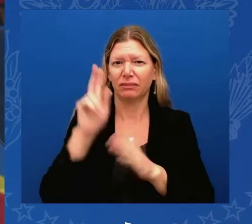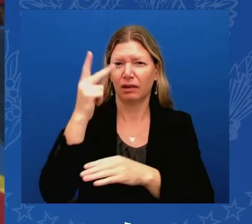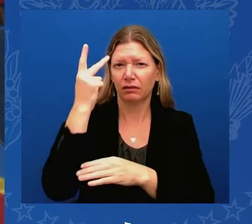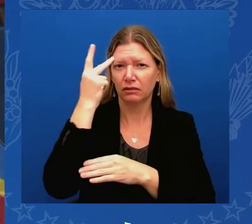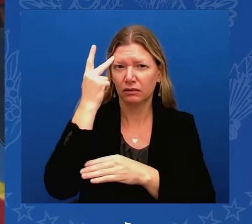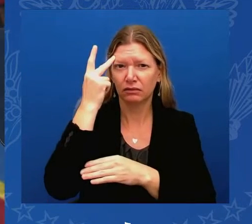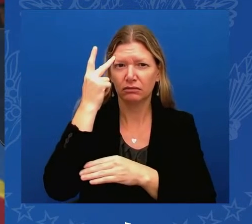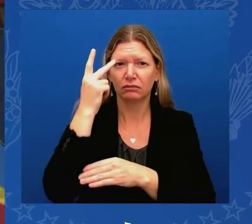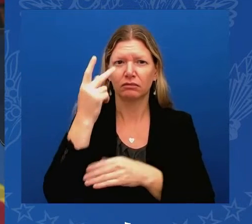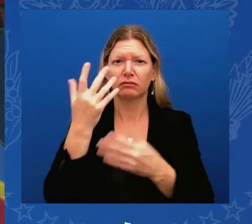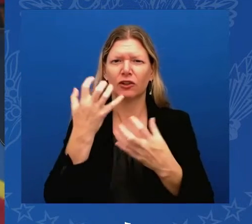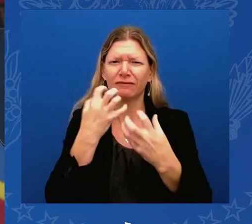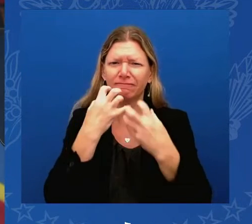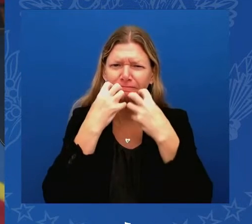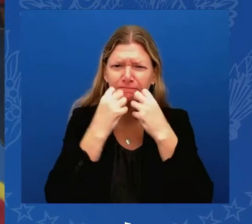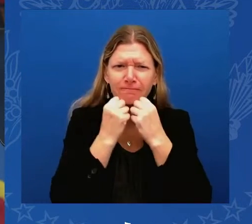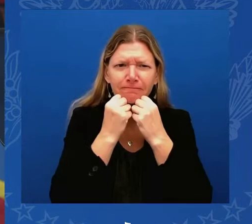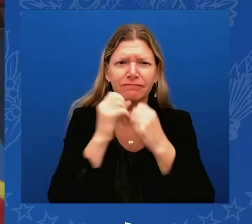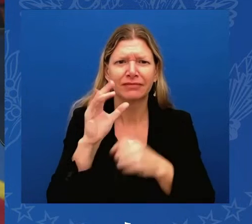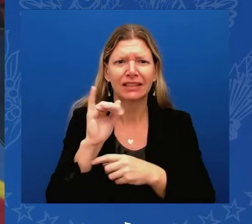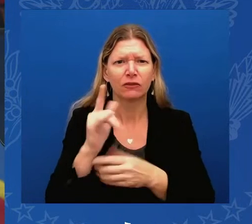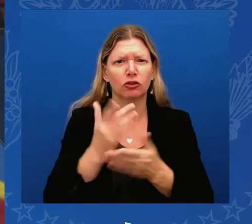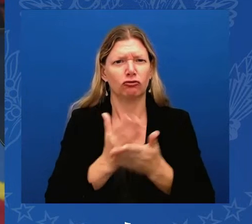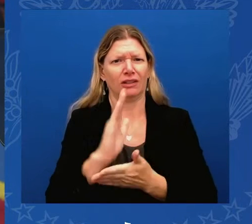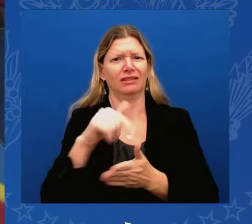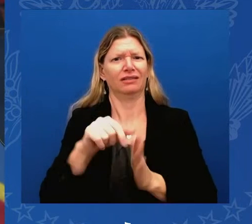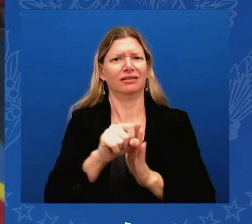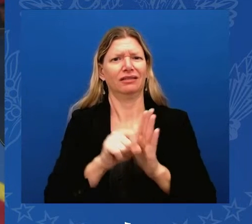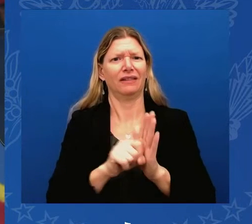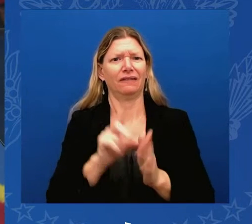We wanted to change it to become a Northeastern Democratic Party.